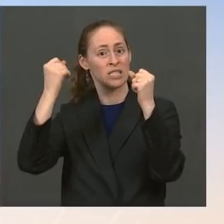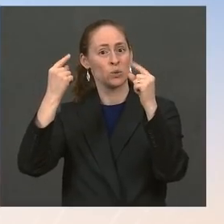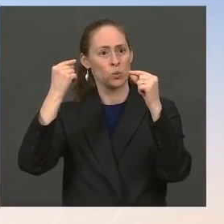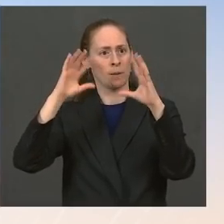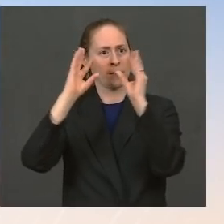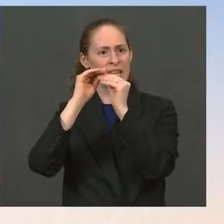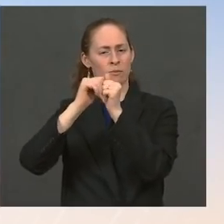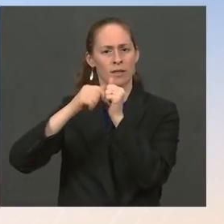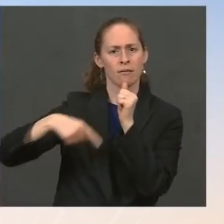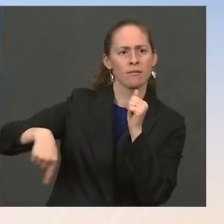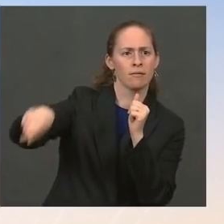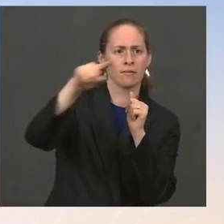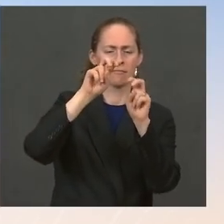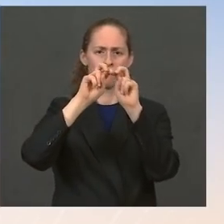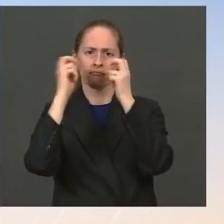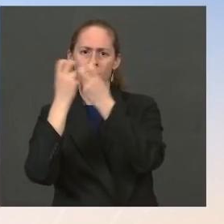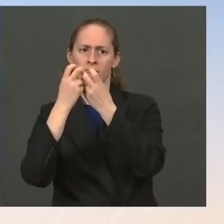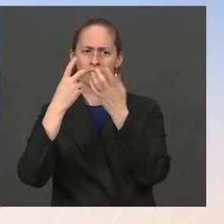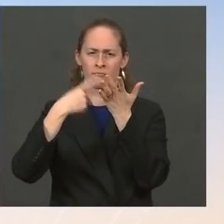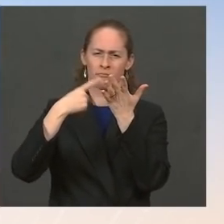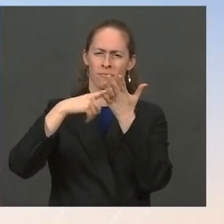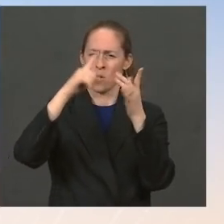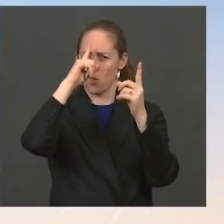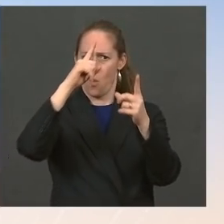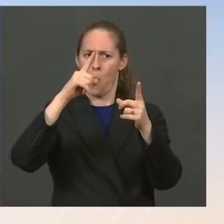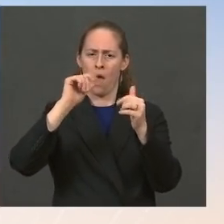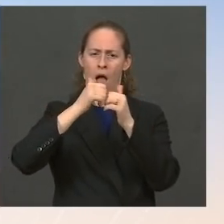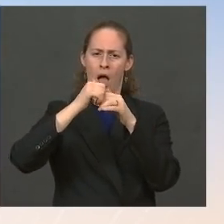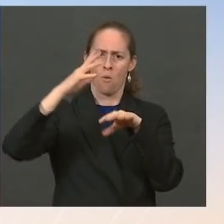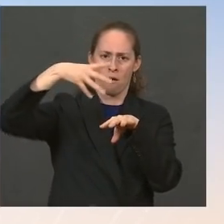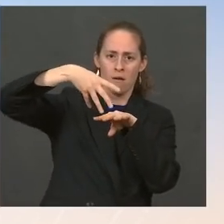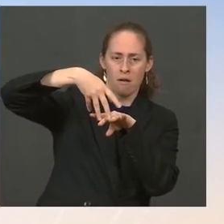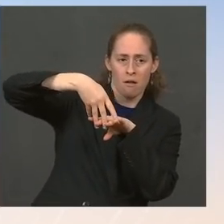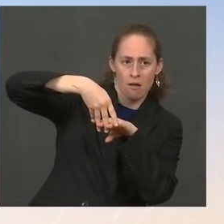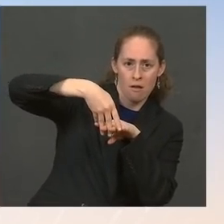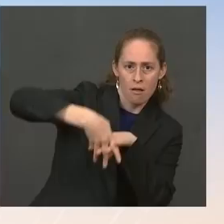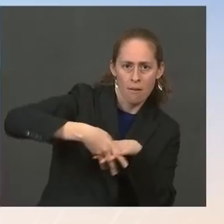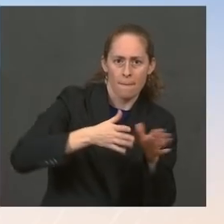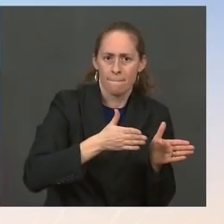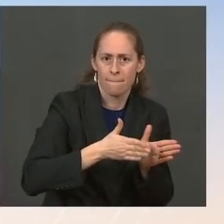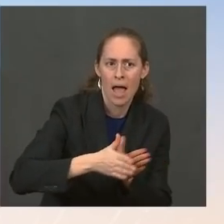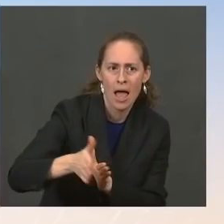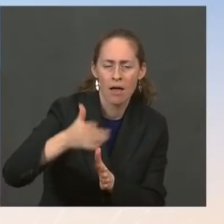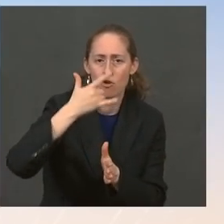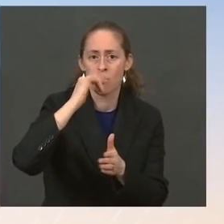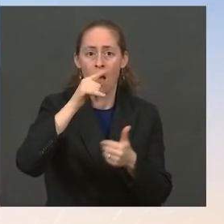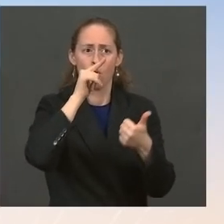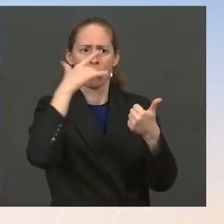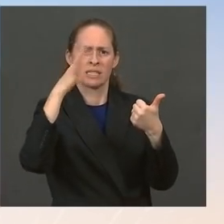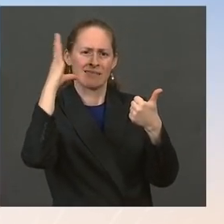And he basically went around to each Cabinet member who had purview, or was going to oversee a key part of the implementation,